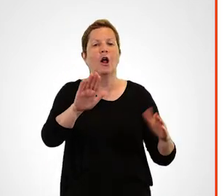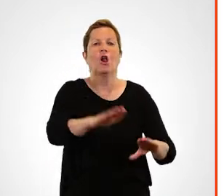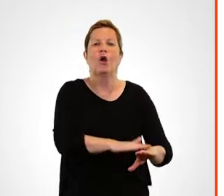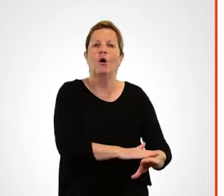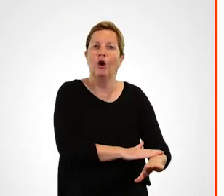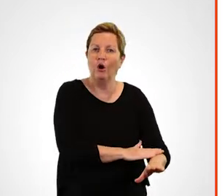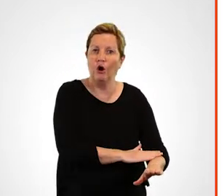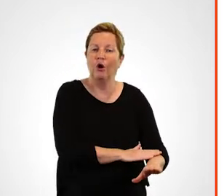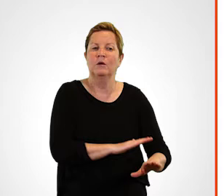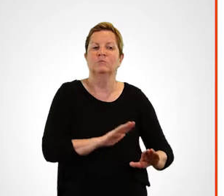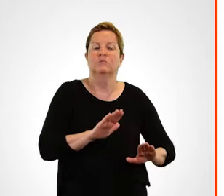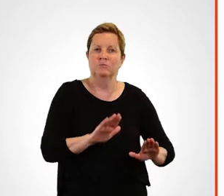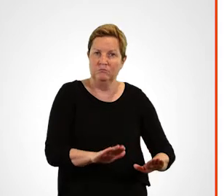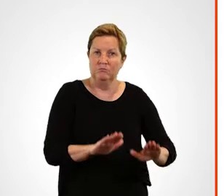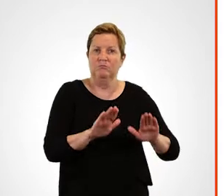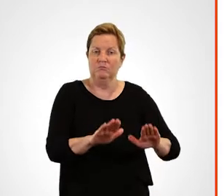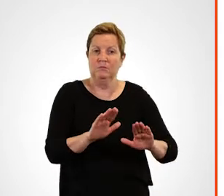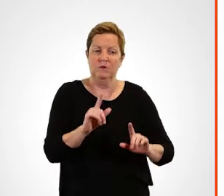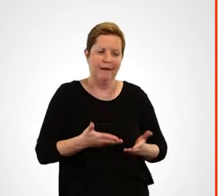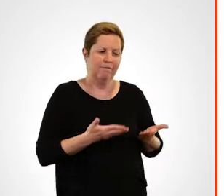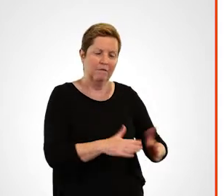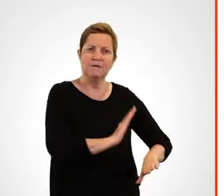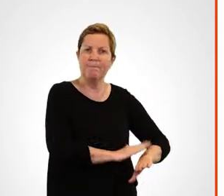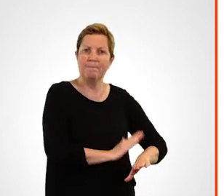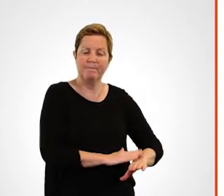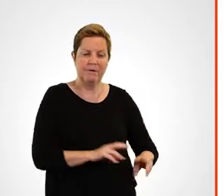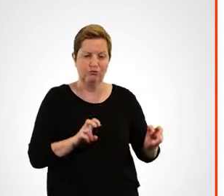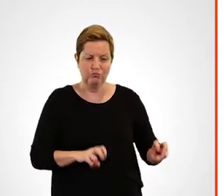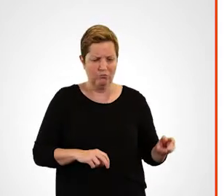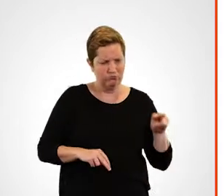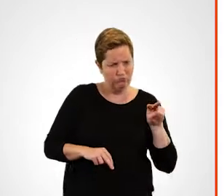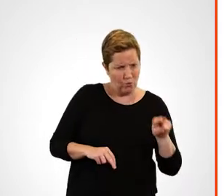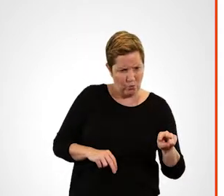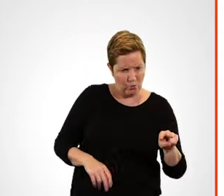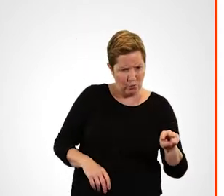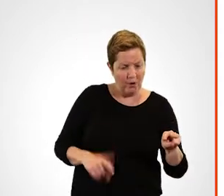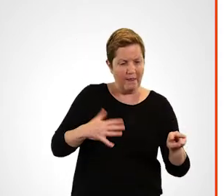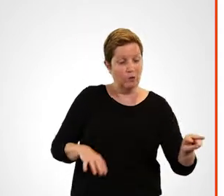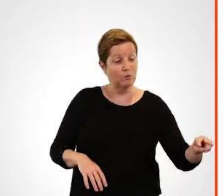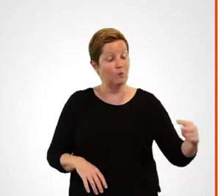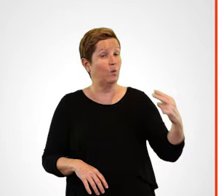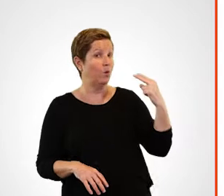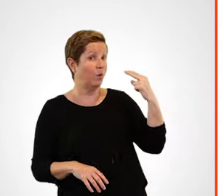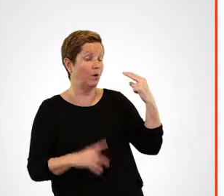This child is going to have to look at what's in a book, they're probably going to want to look up at your face,